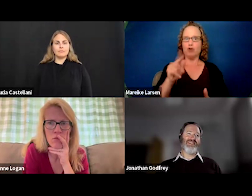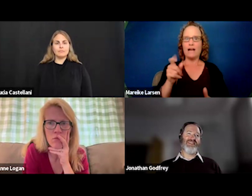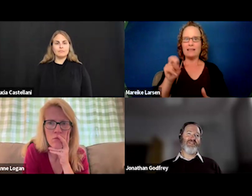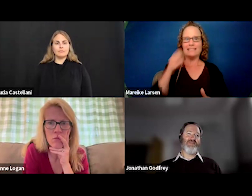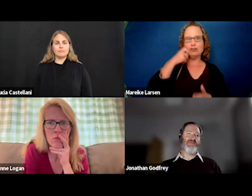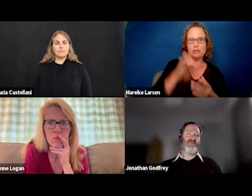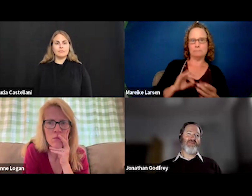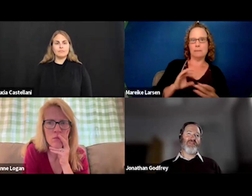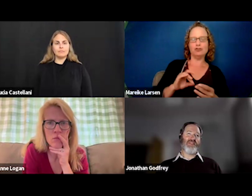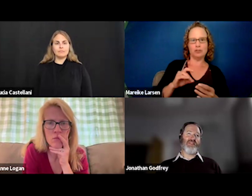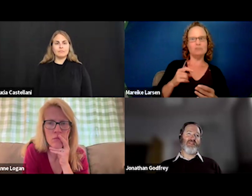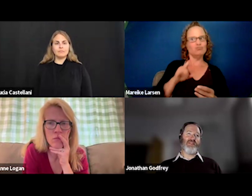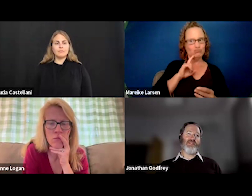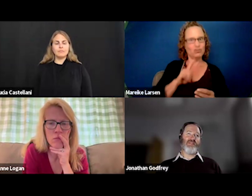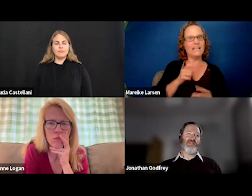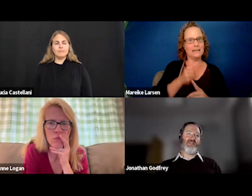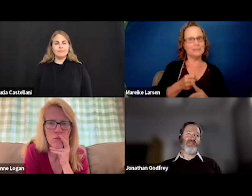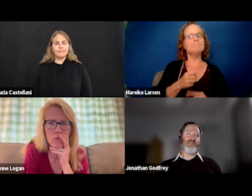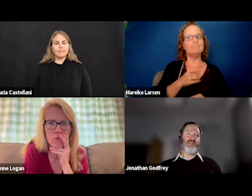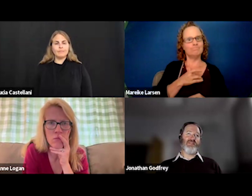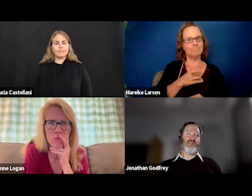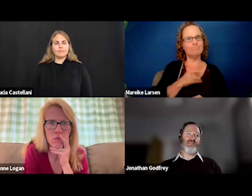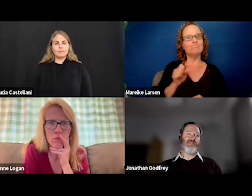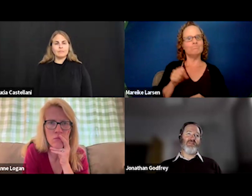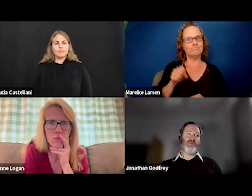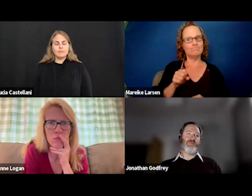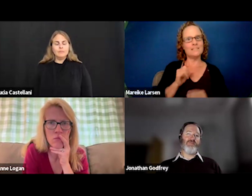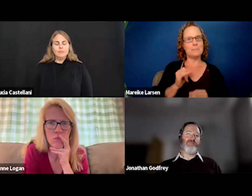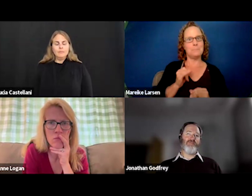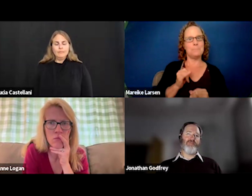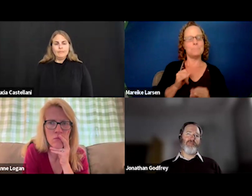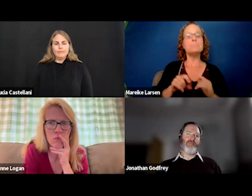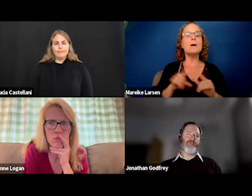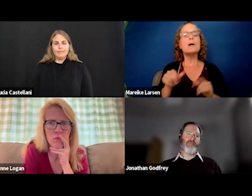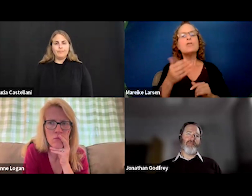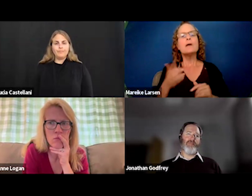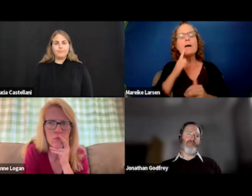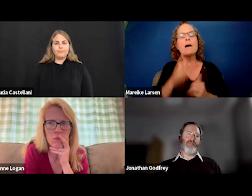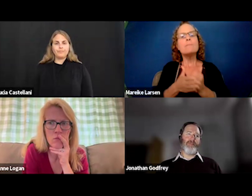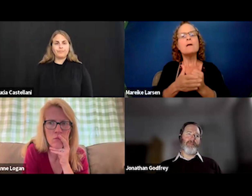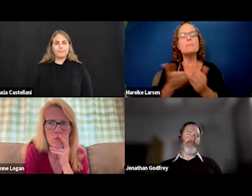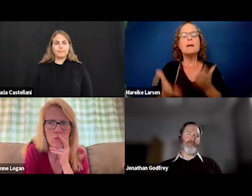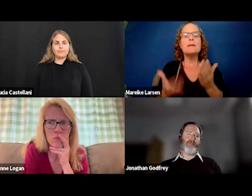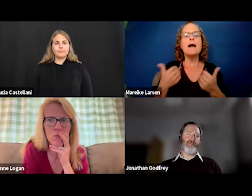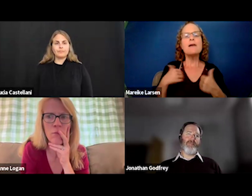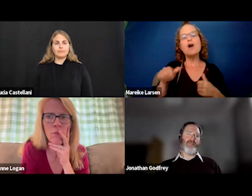Another thing that would be helpful is to have maybe another person over there who